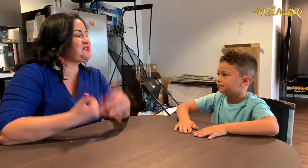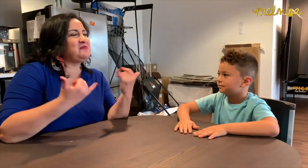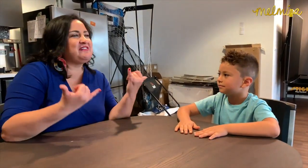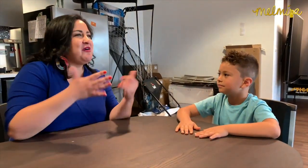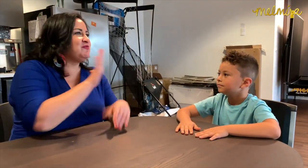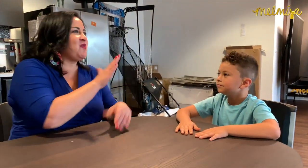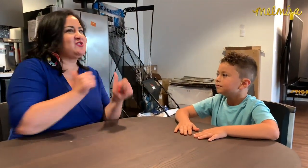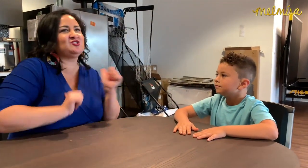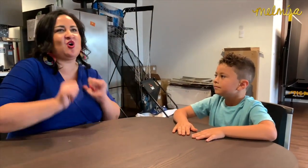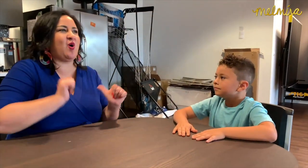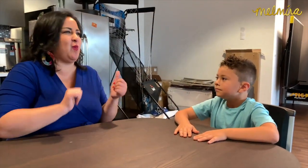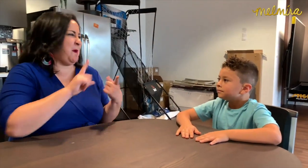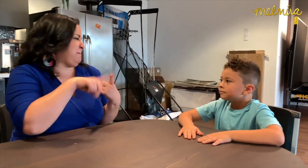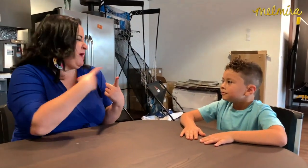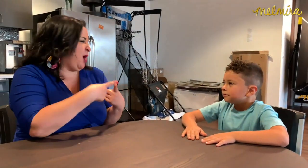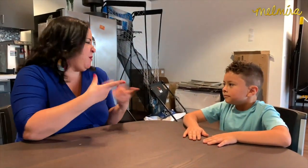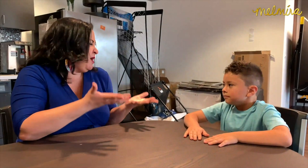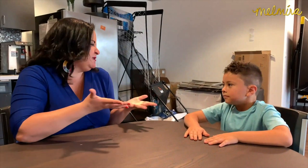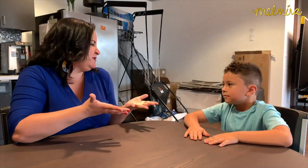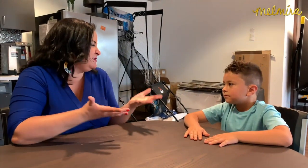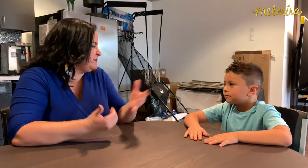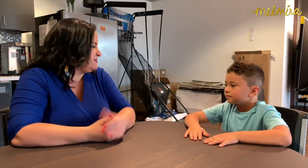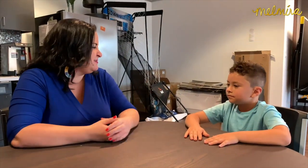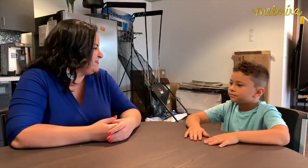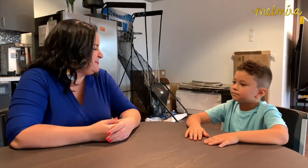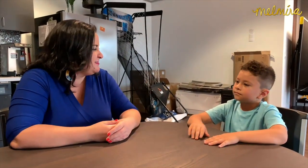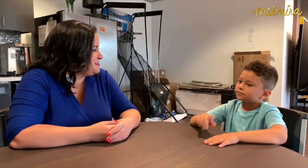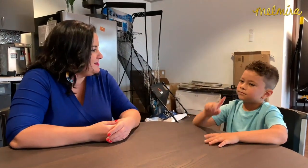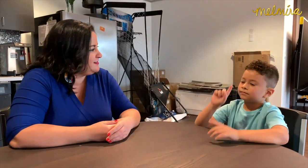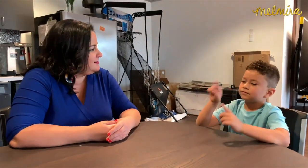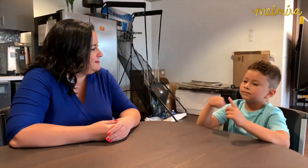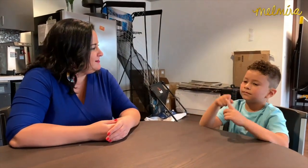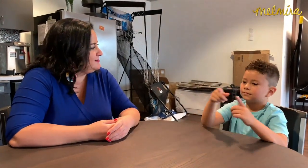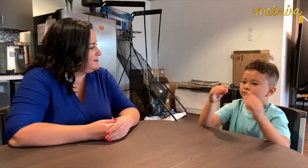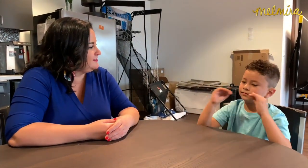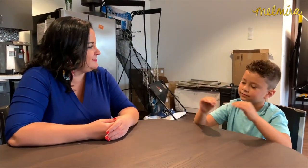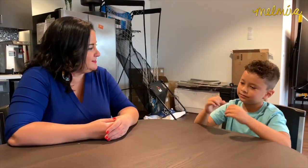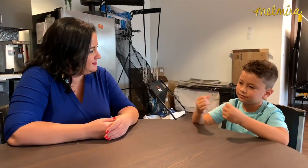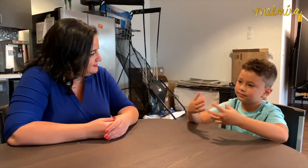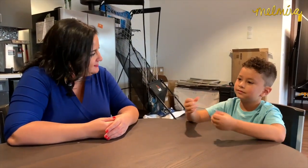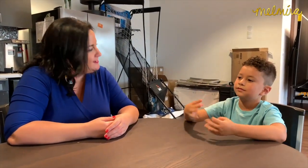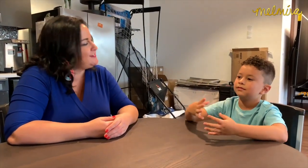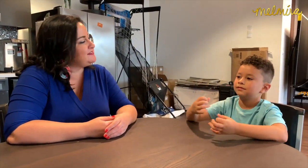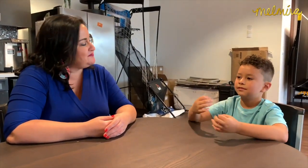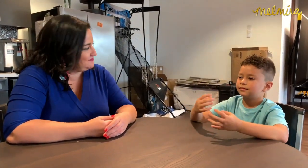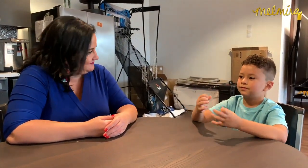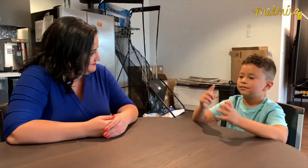So, now your show's about what? It's about teaching sign language...